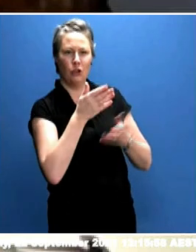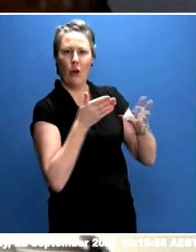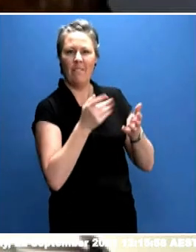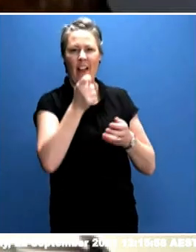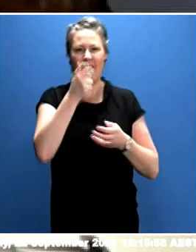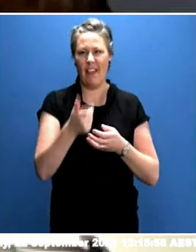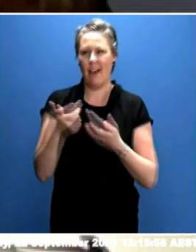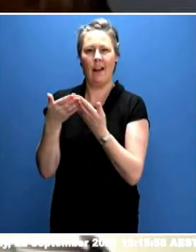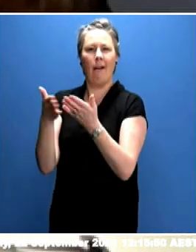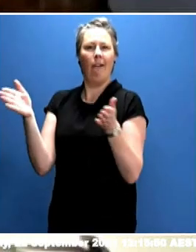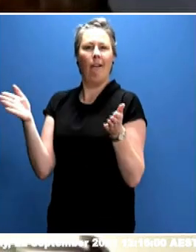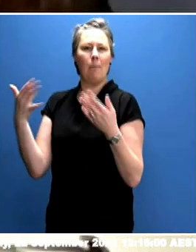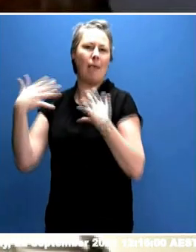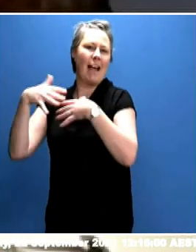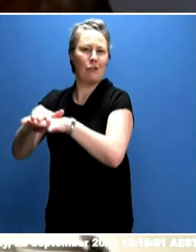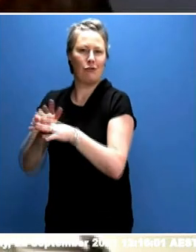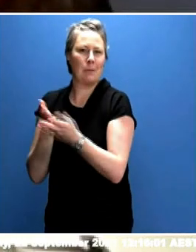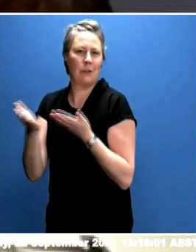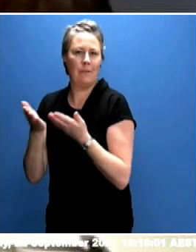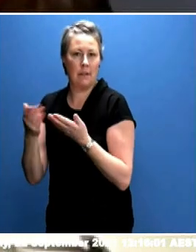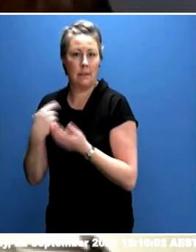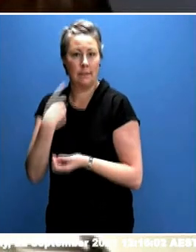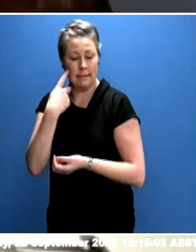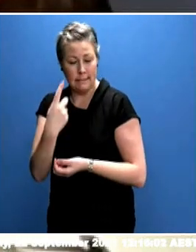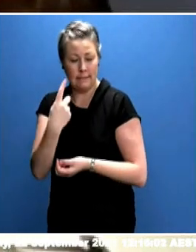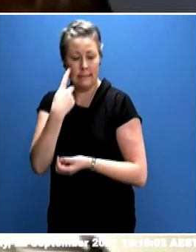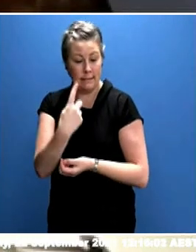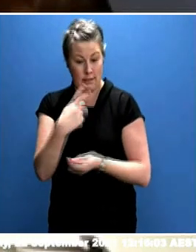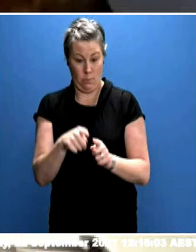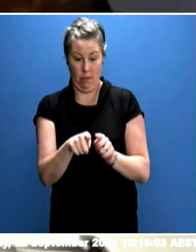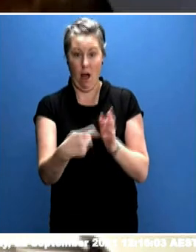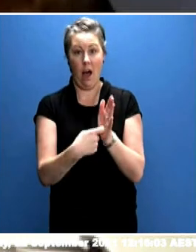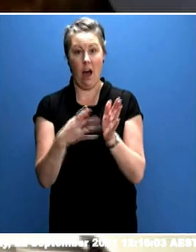We've had a lot of --- we've seen that in the Child RM inquest and in other